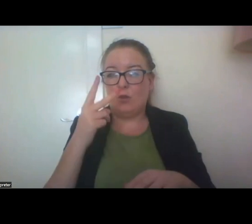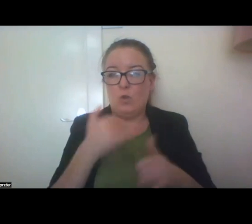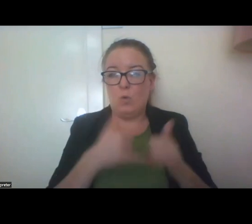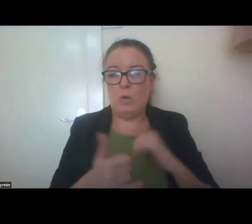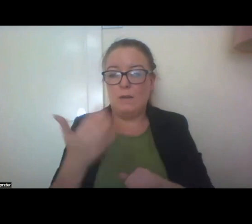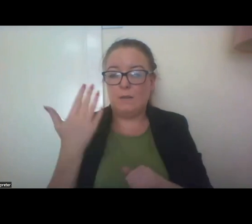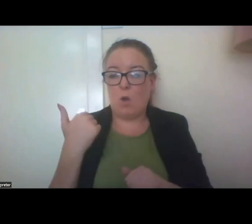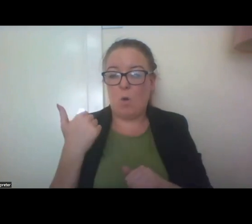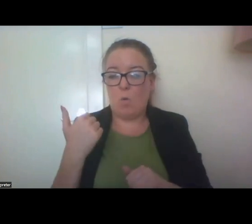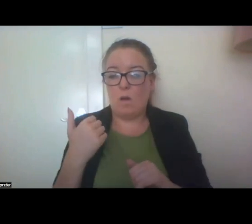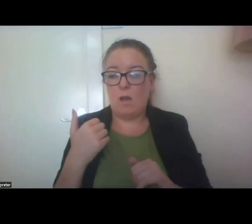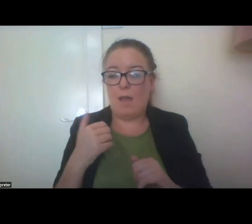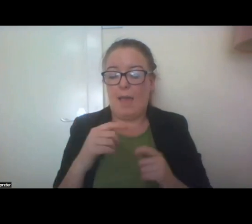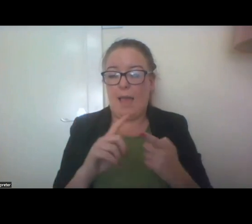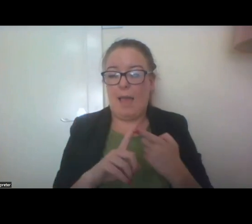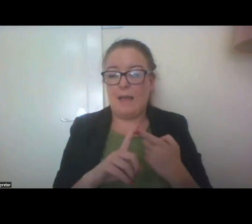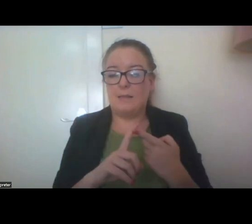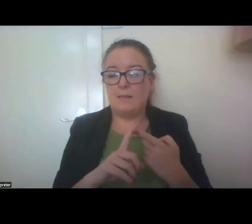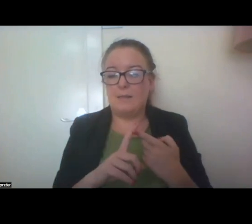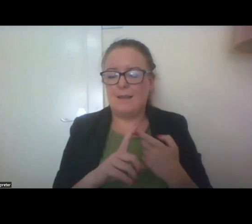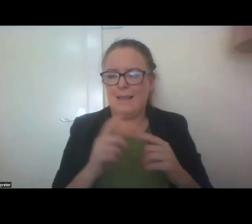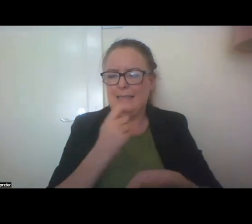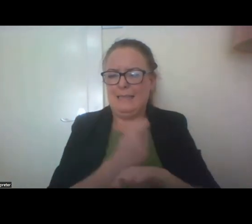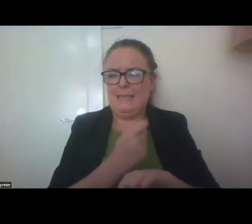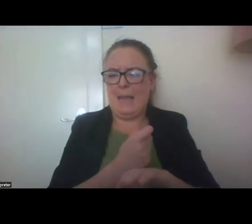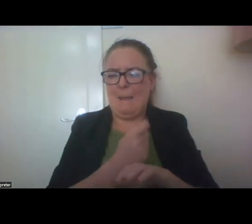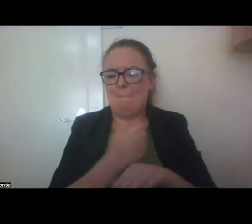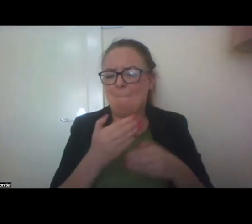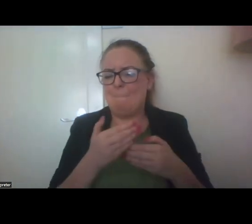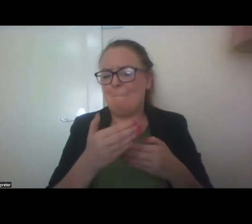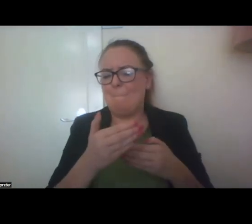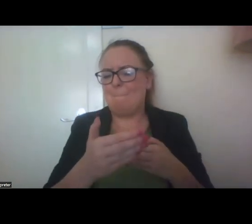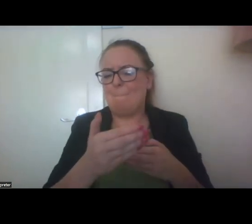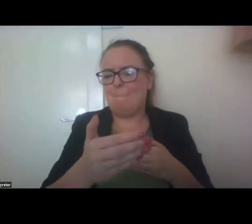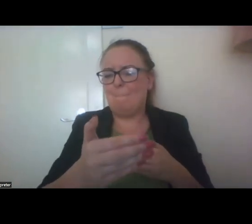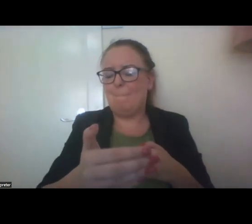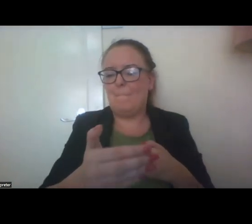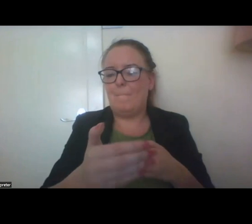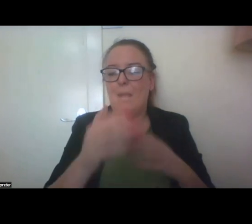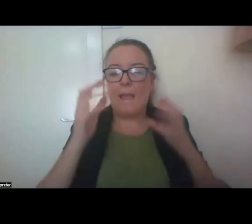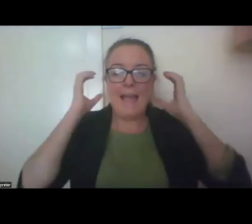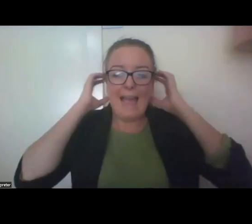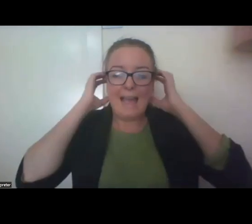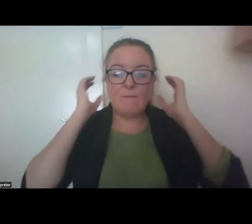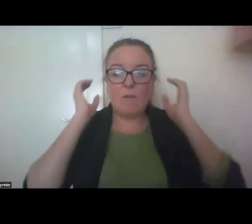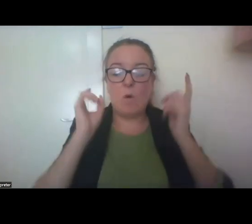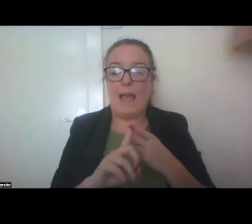but the timescale, whilst the headphones and devices you buy brand new now